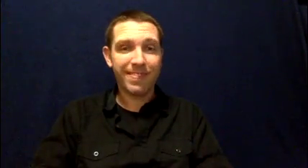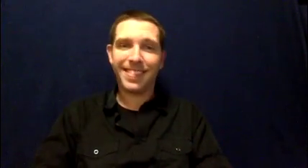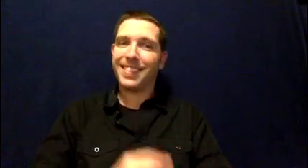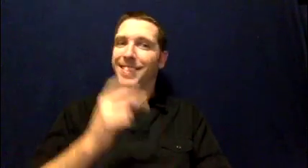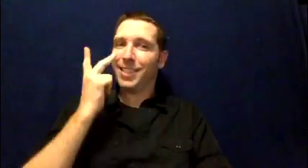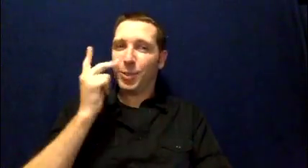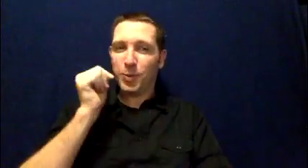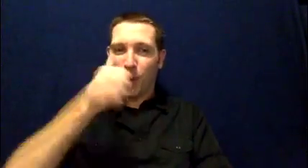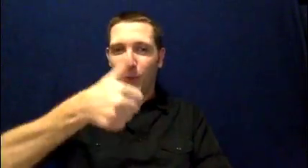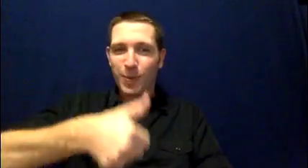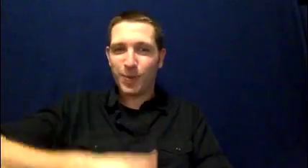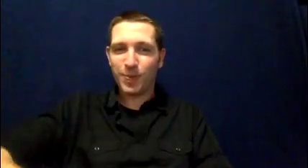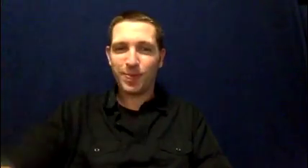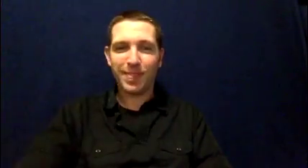See you tomorrow!